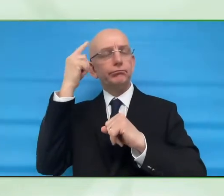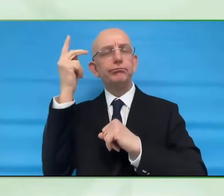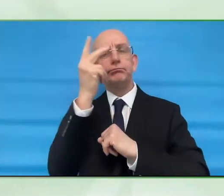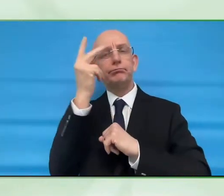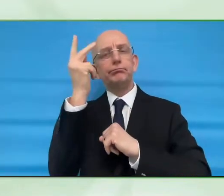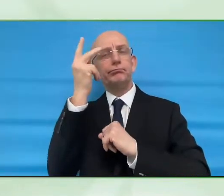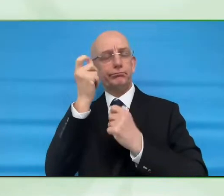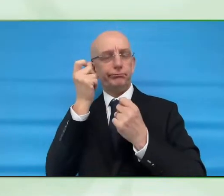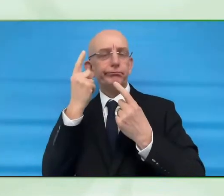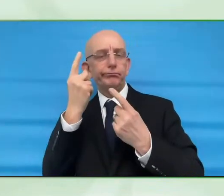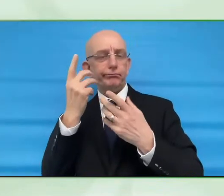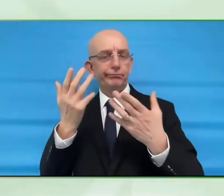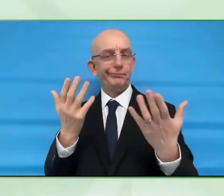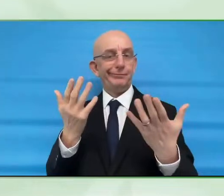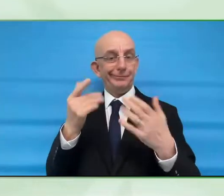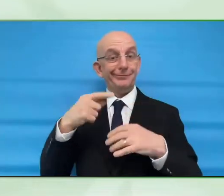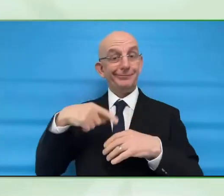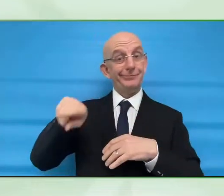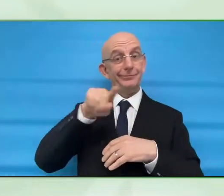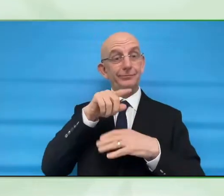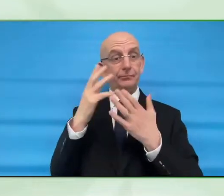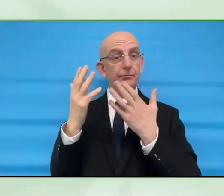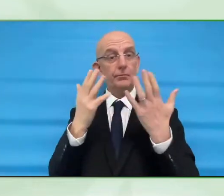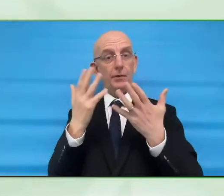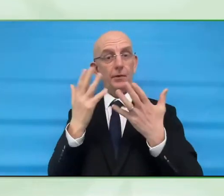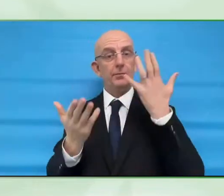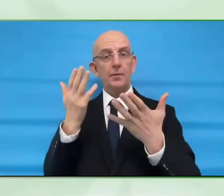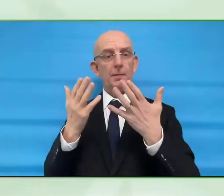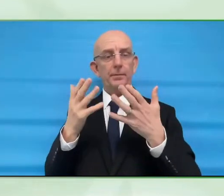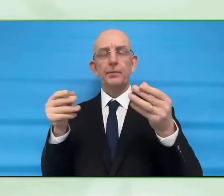If someone is visually impaired what can be learned from touching the texture?